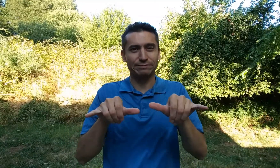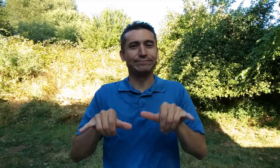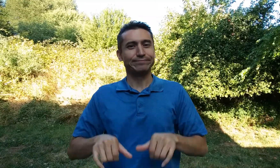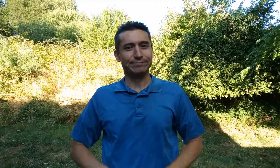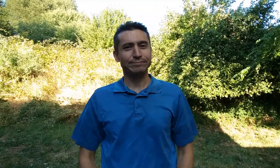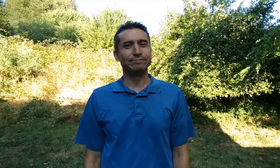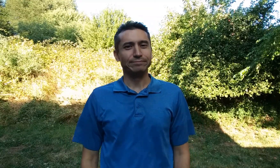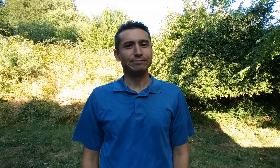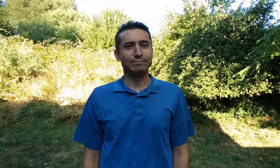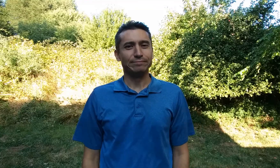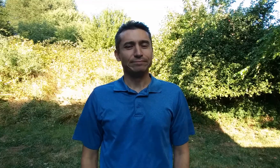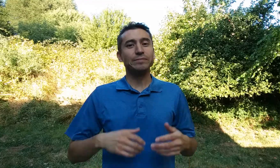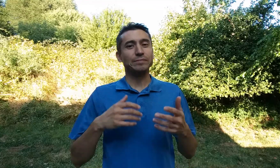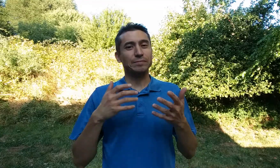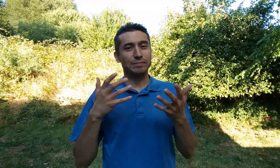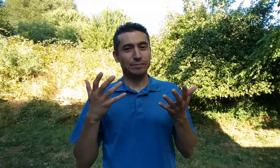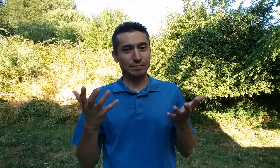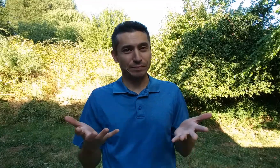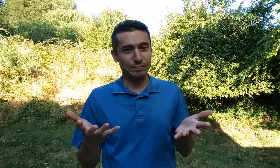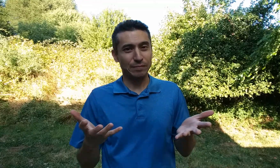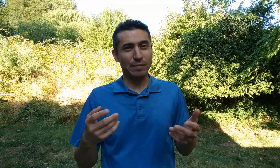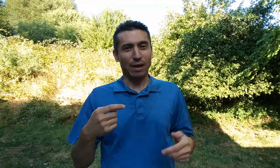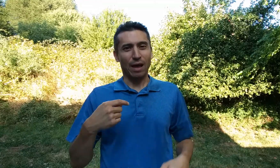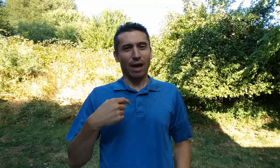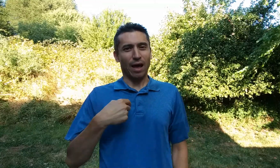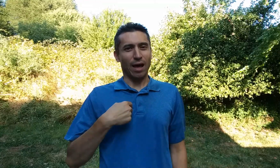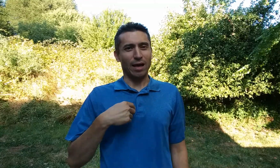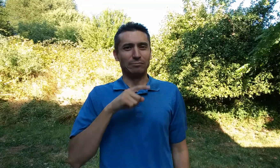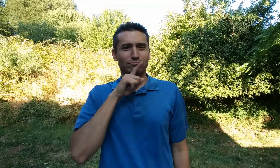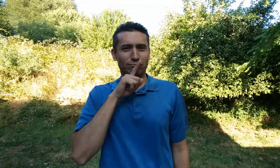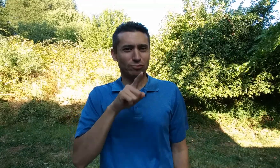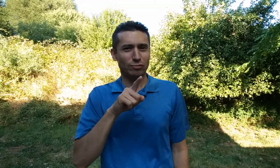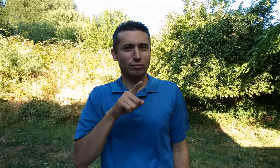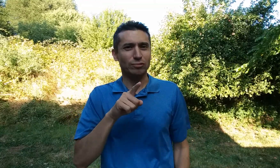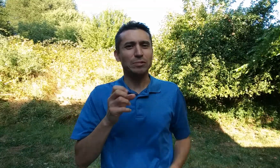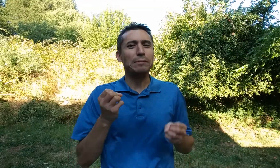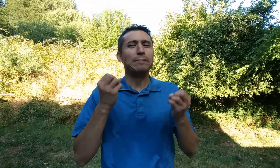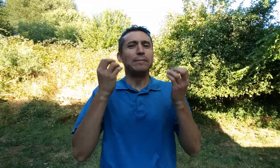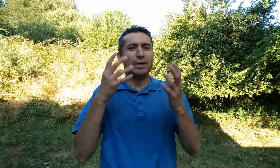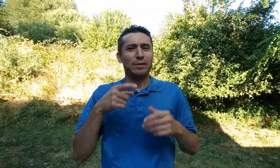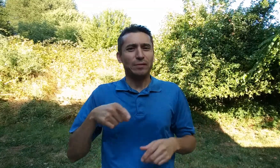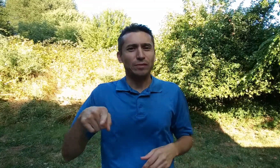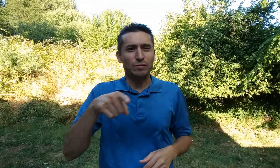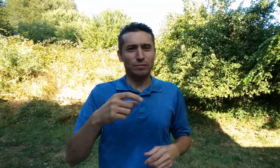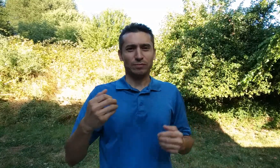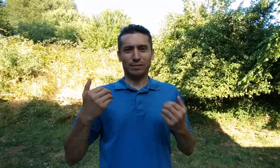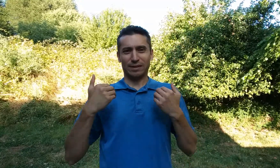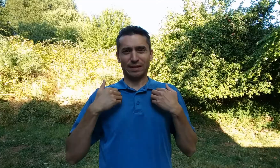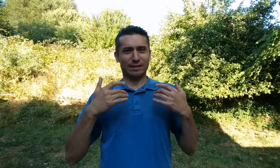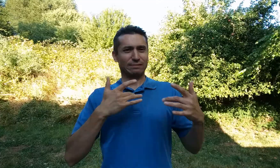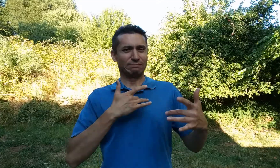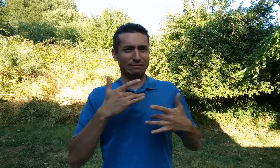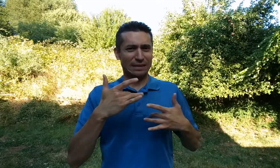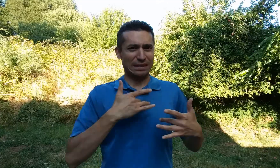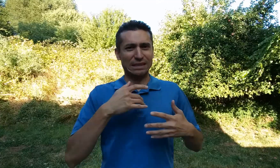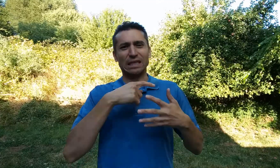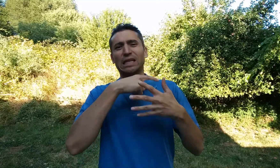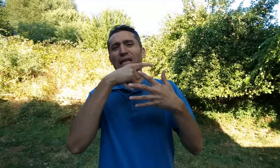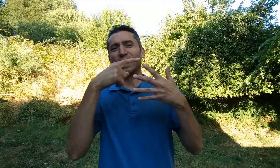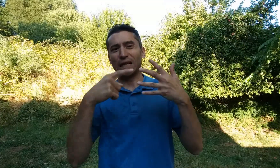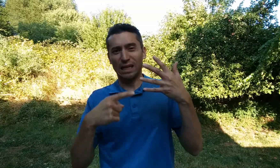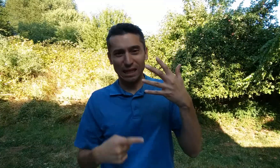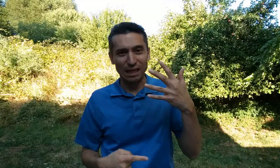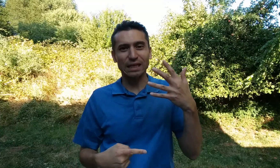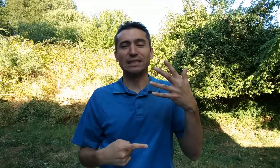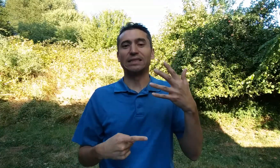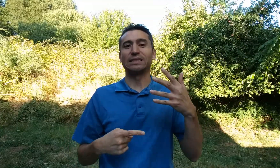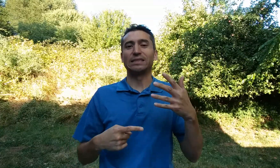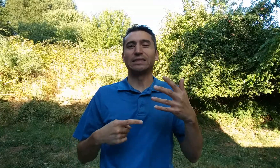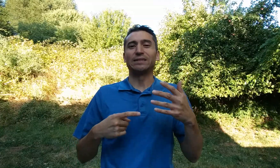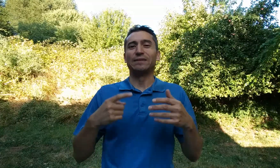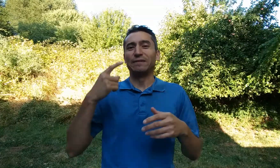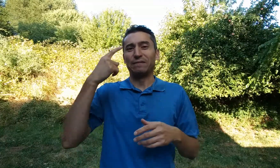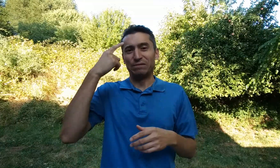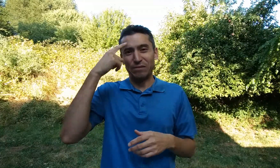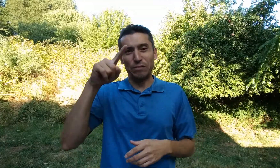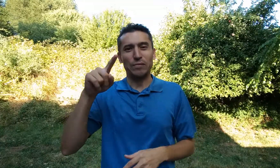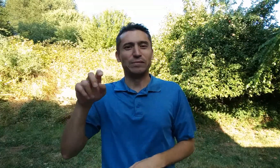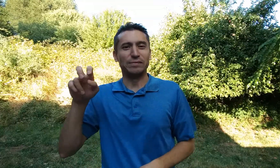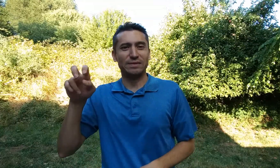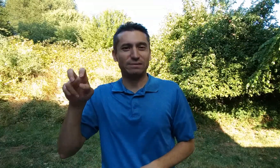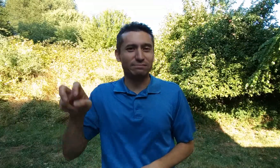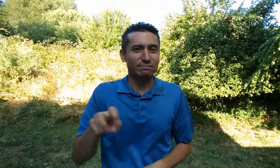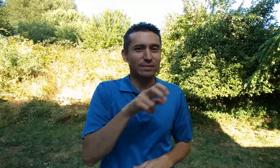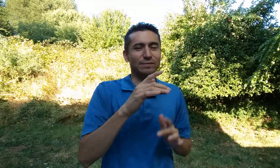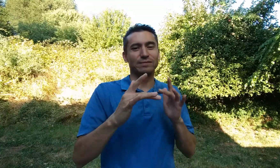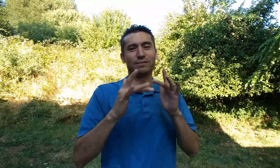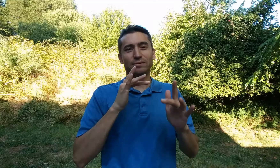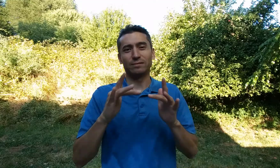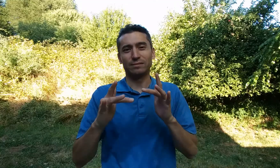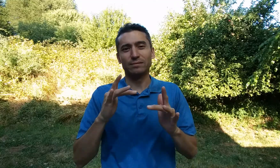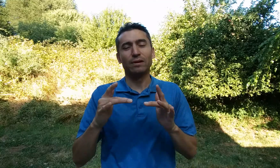So, I'm sure many of you have concerns about the class being held remotely.